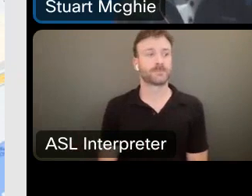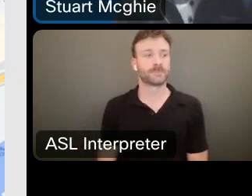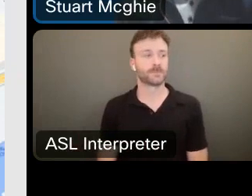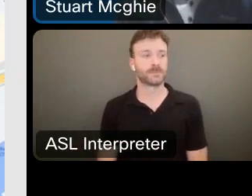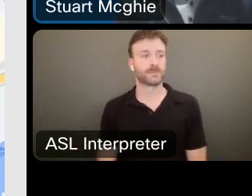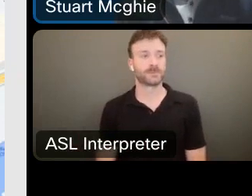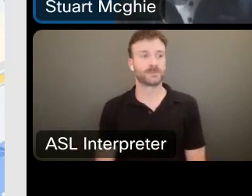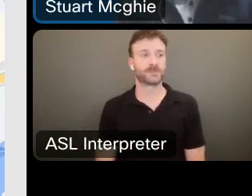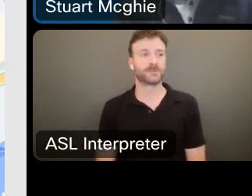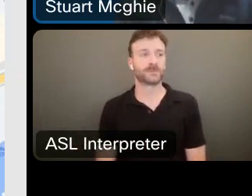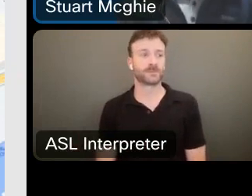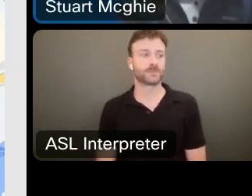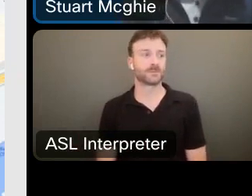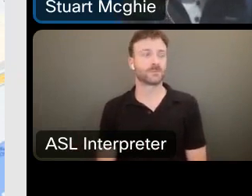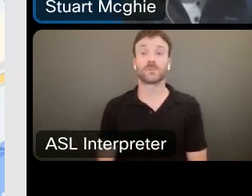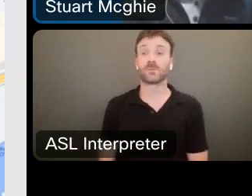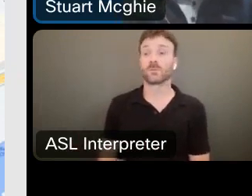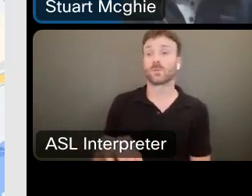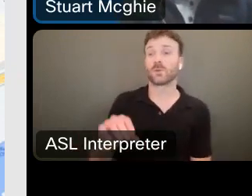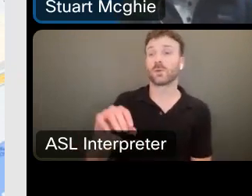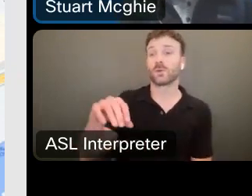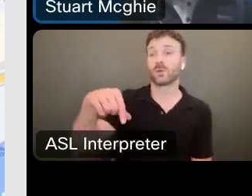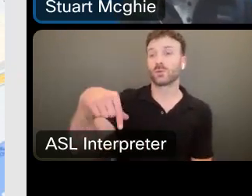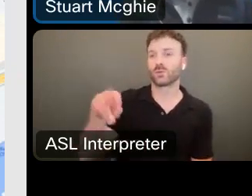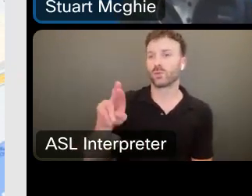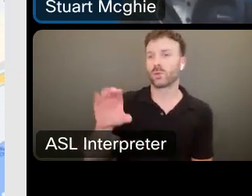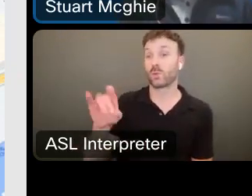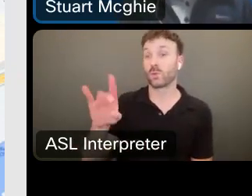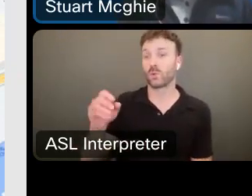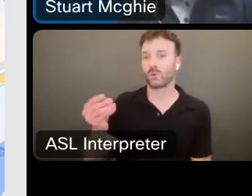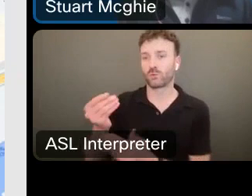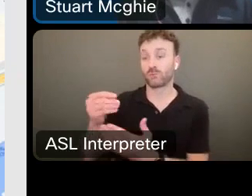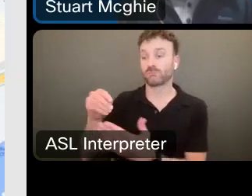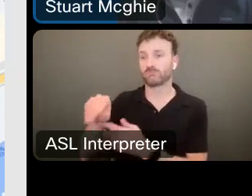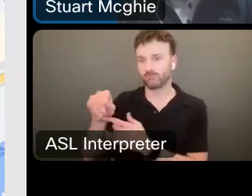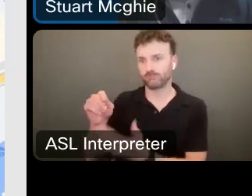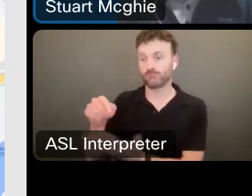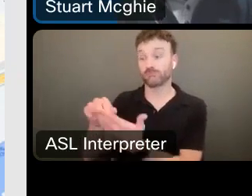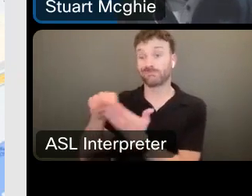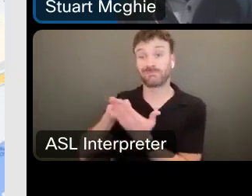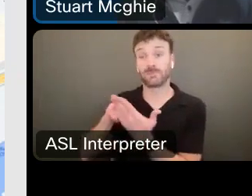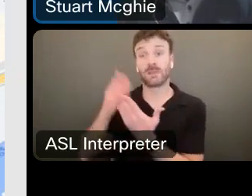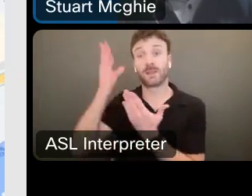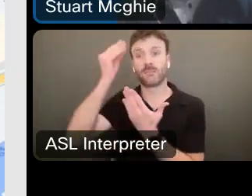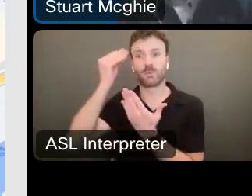So the QR codes list the information on this new road restriction website.